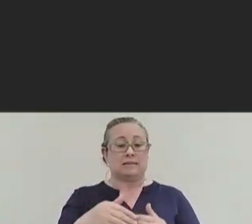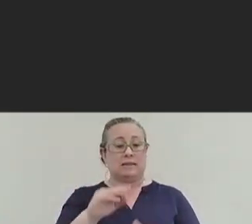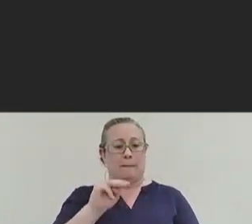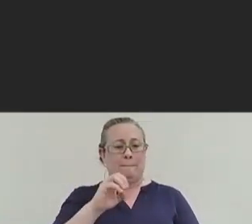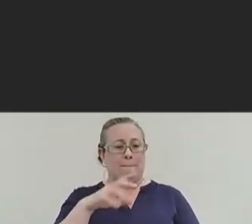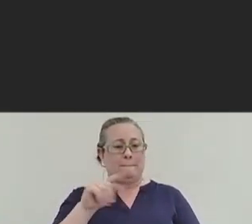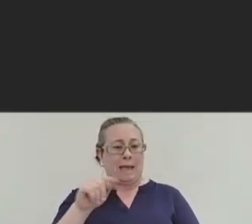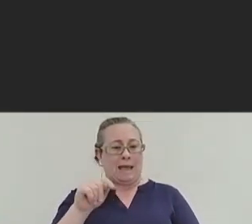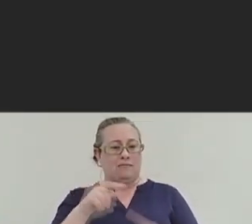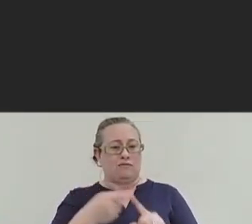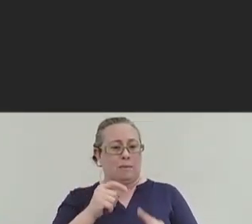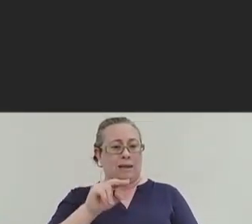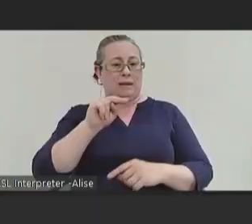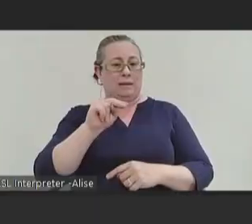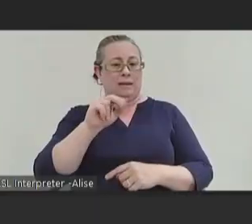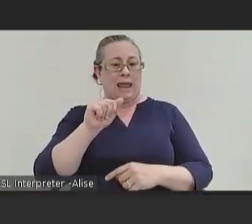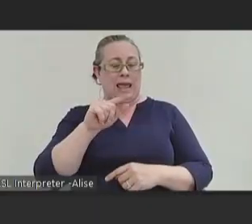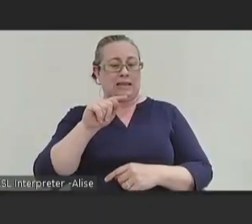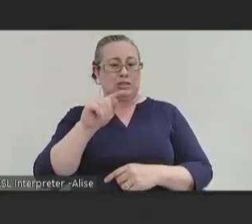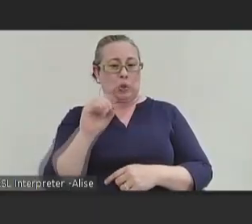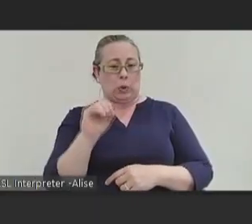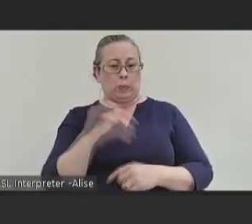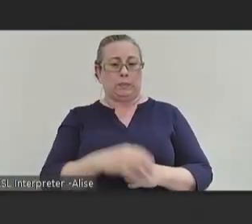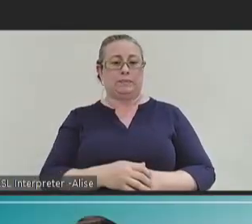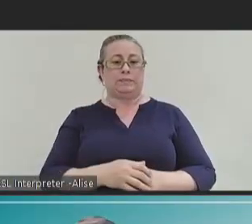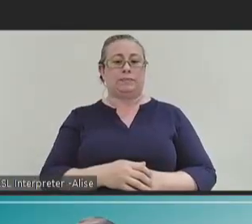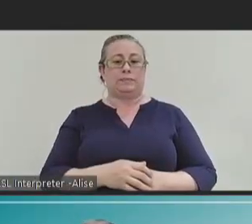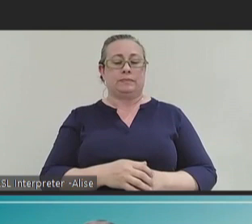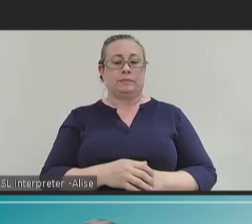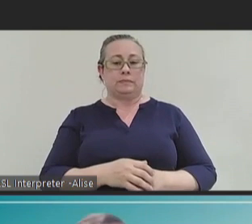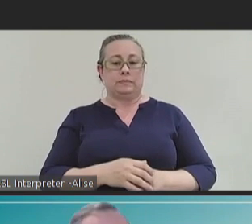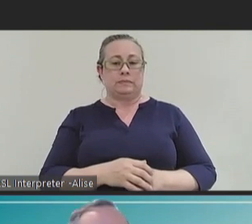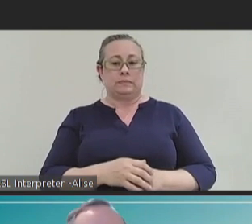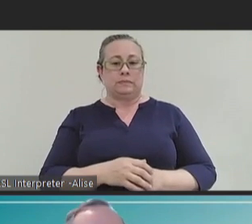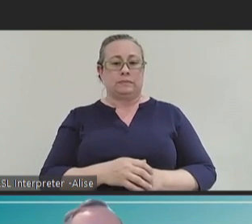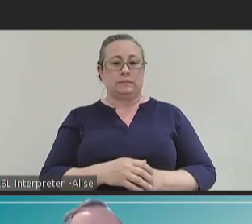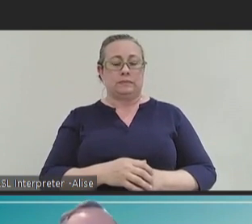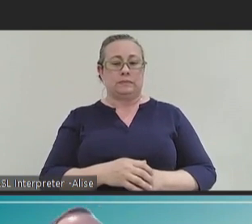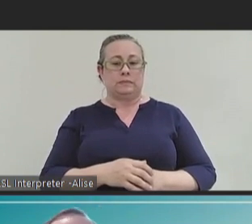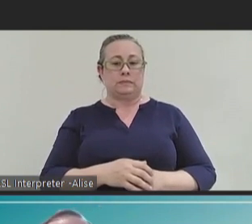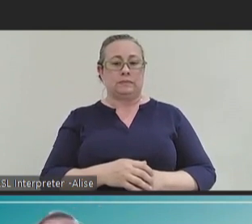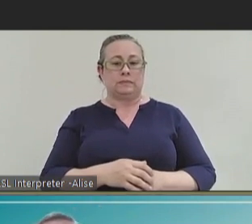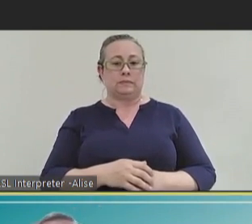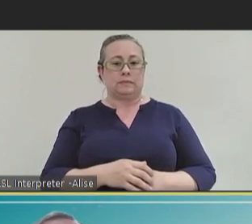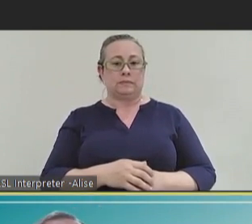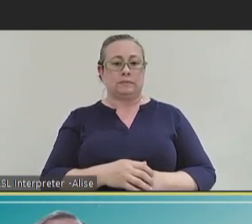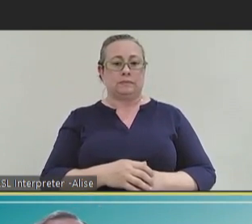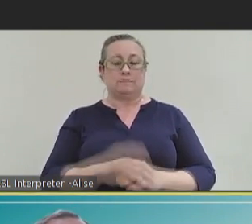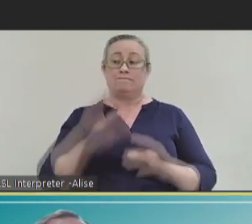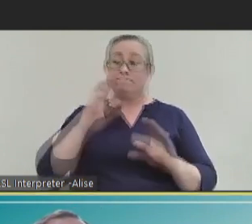Matthew Bobo: Can you hear me okay?